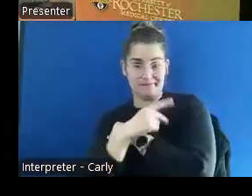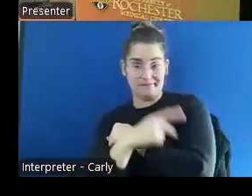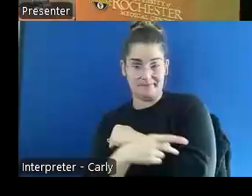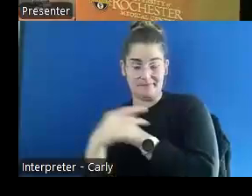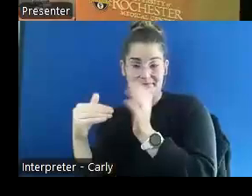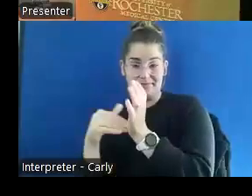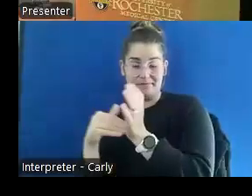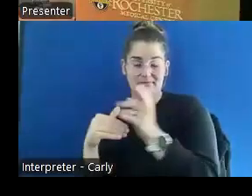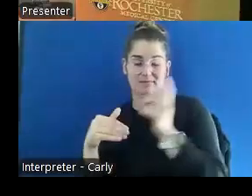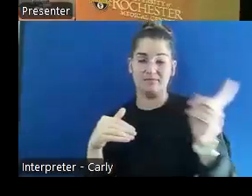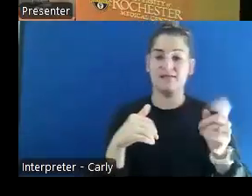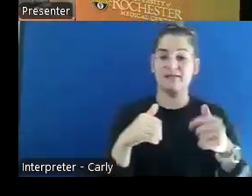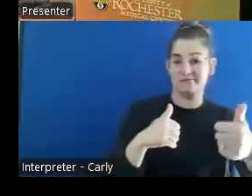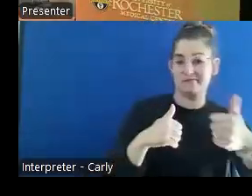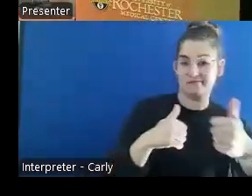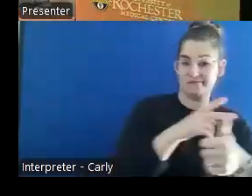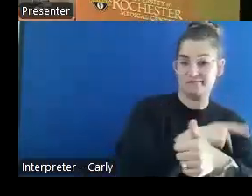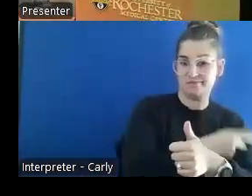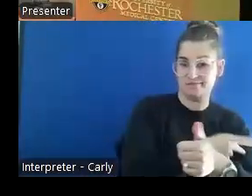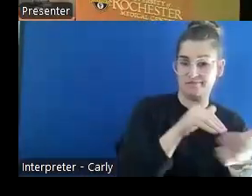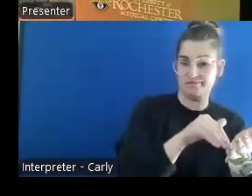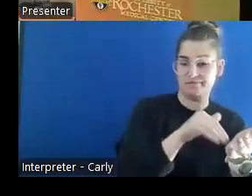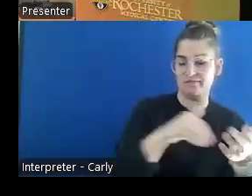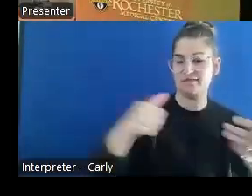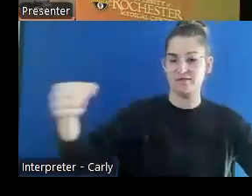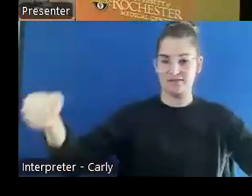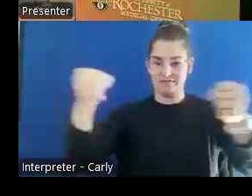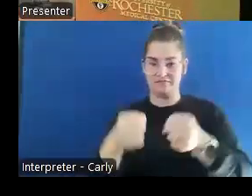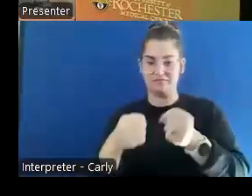outpatient meeting to discuss the patients who are currently admitted and there's where